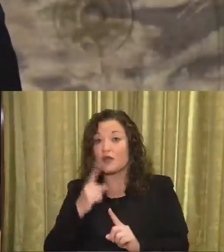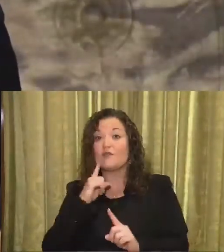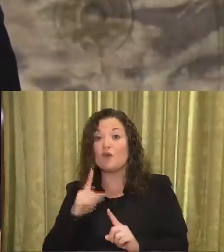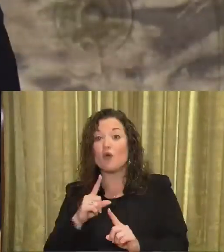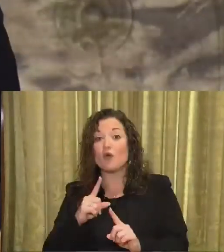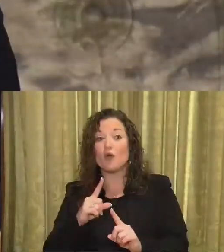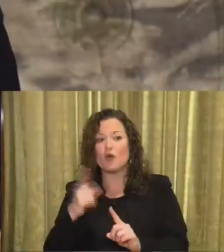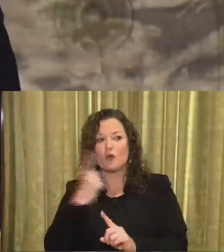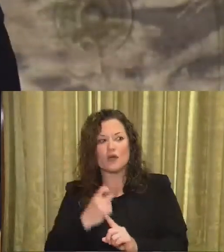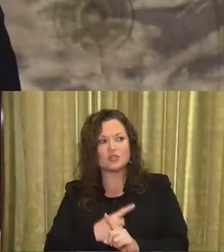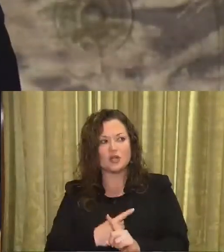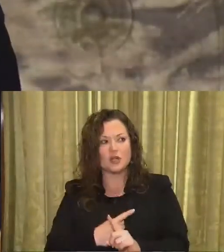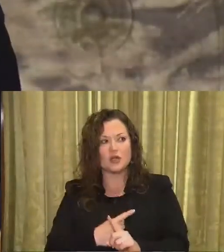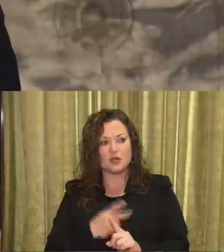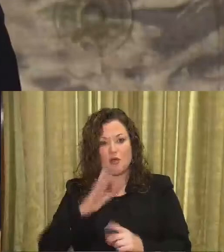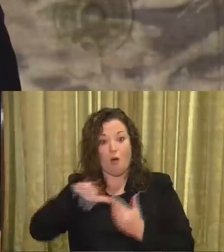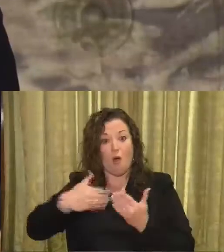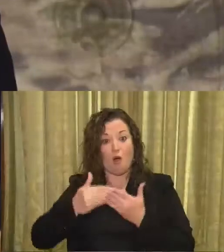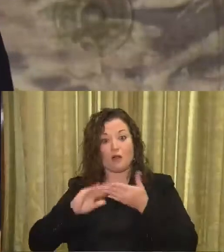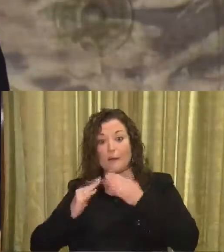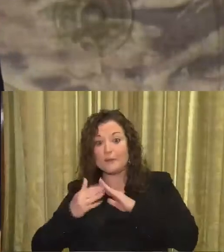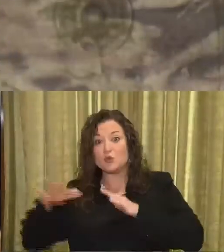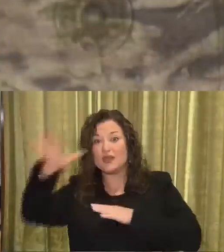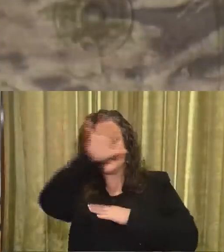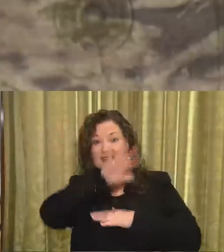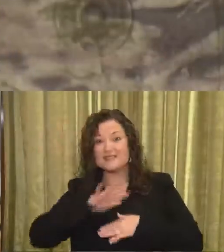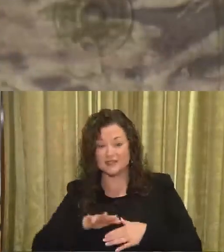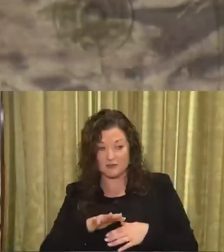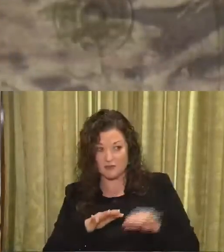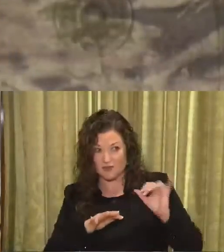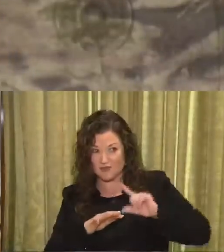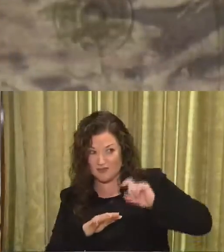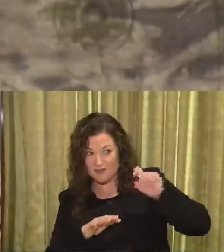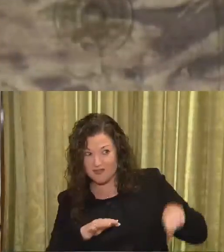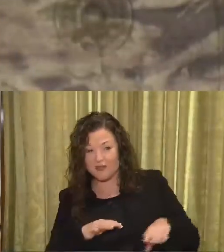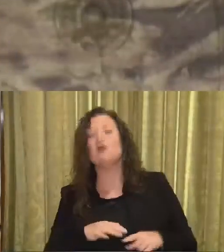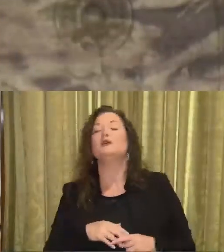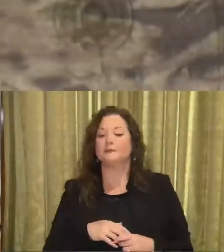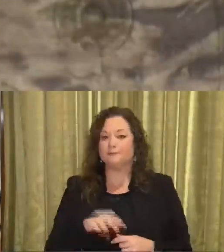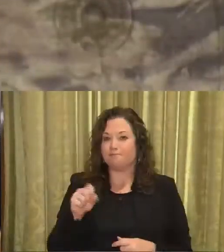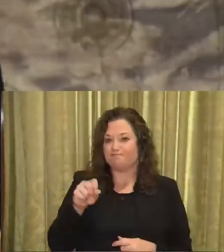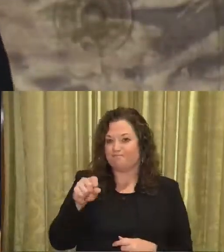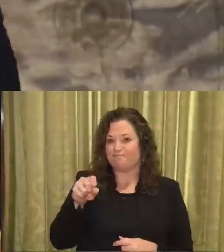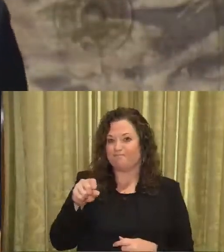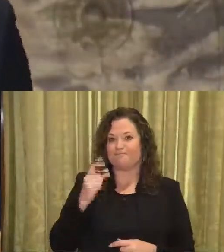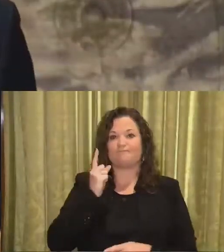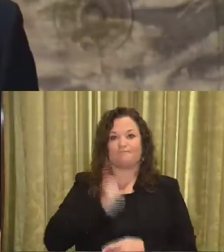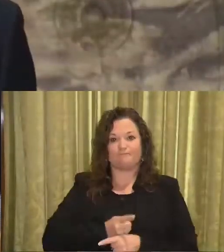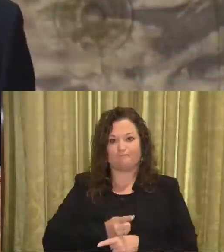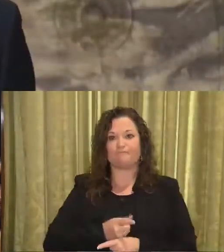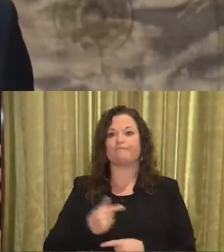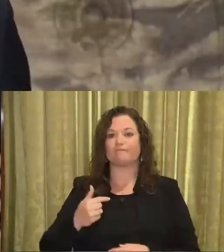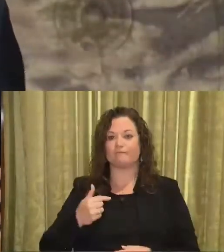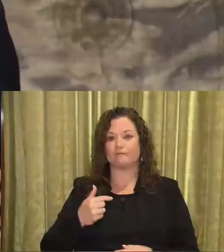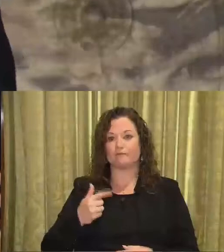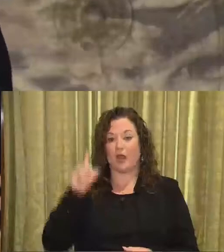That's what we're seeing the the lowest vaccination rates. That's right, you know, we're we. I want to go out from, necessarily,